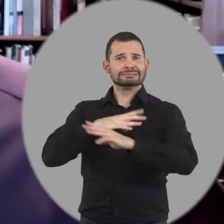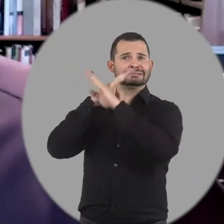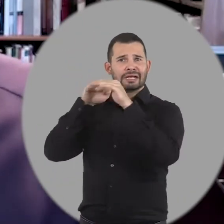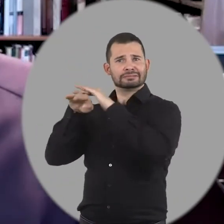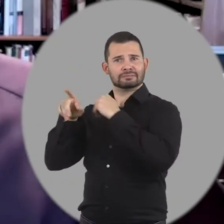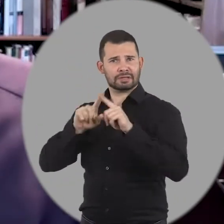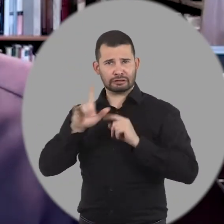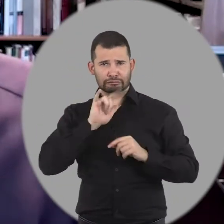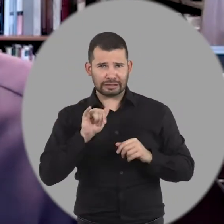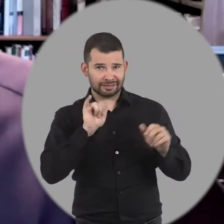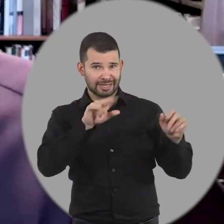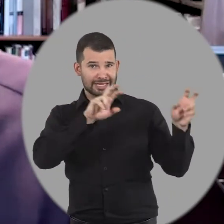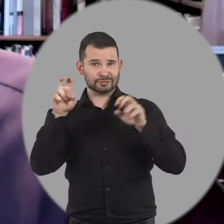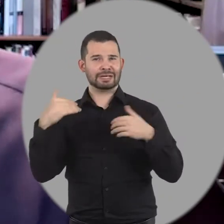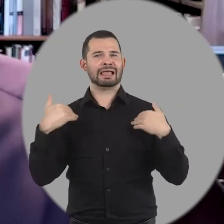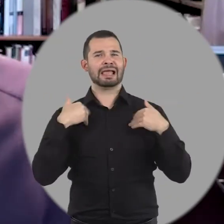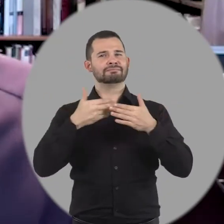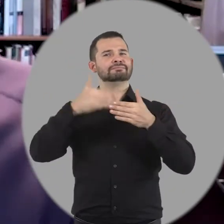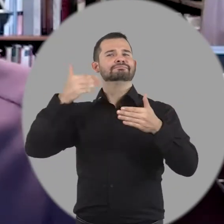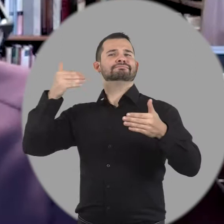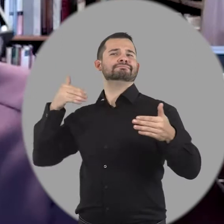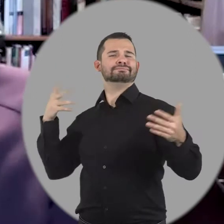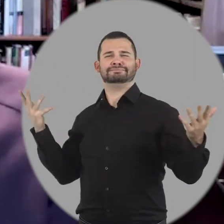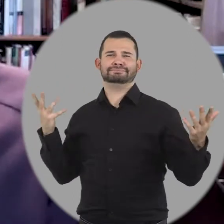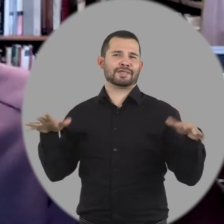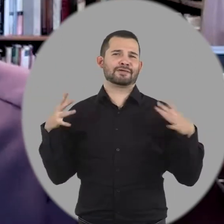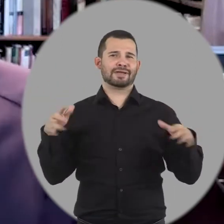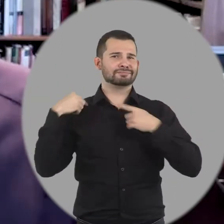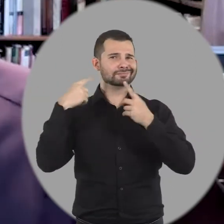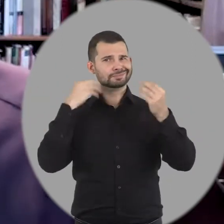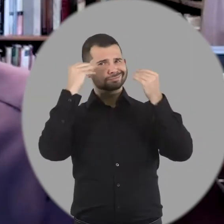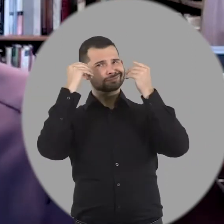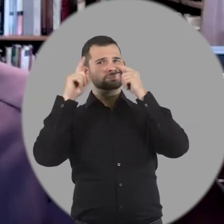And, you know, I was thinking back in terms of this conference, Disability and Work in Canada